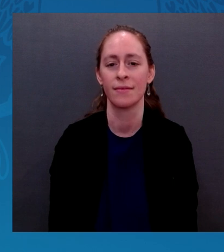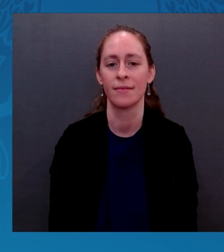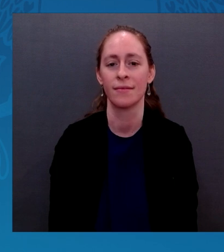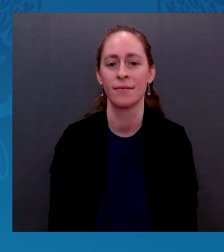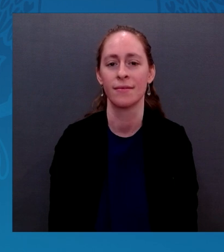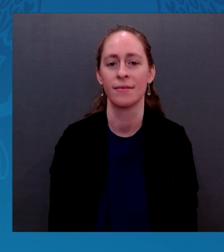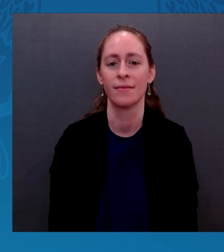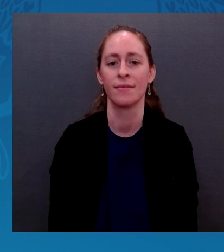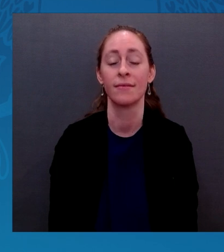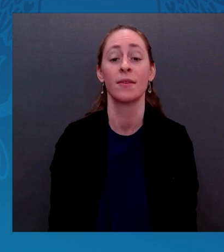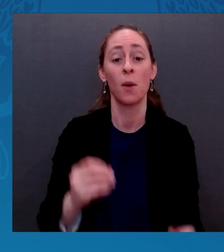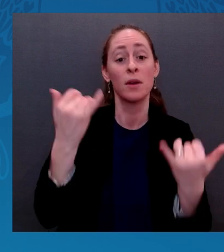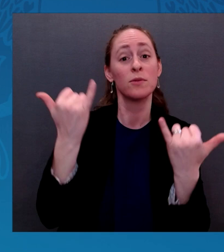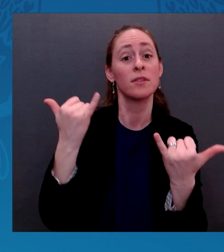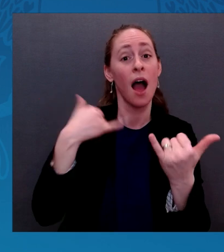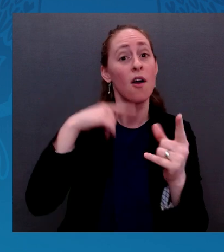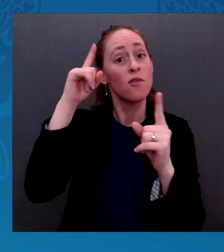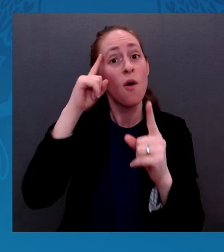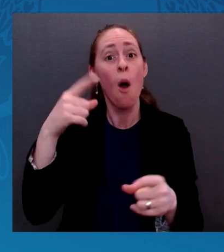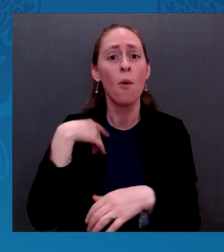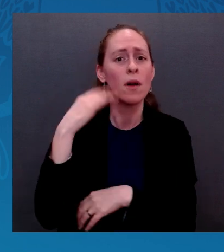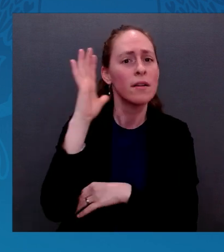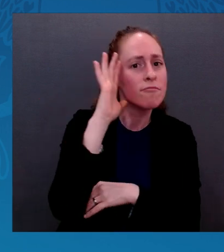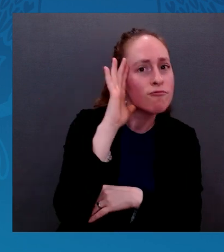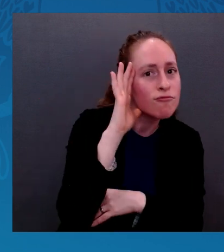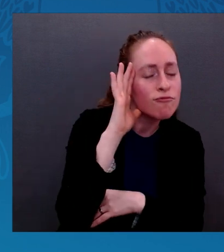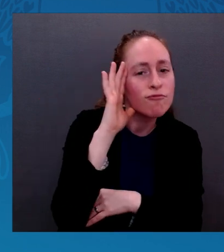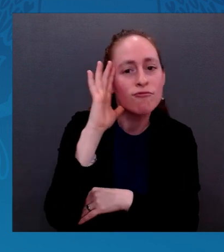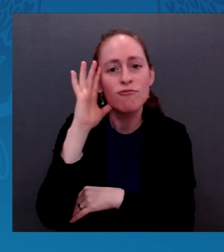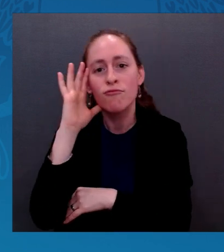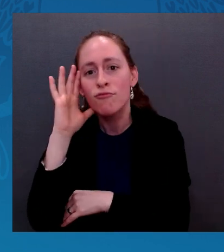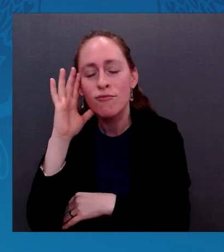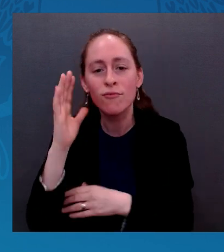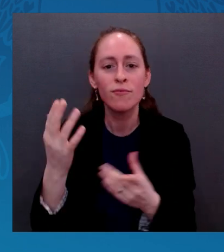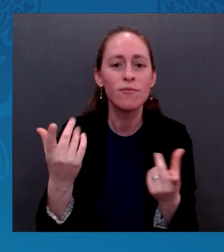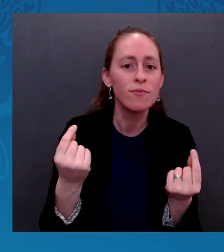But we know that the work that can be done as a nation on eliminating this lead,